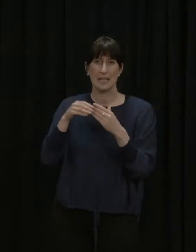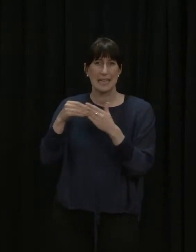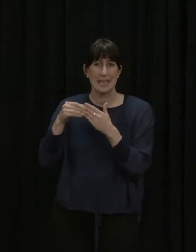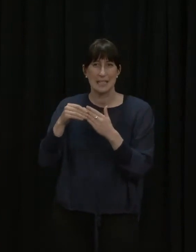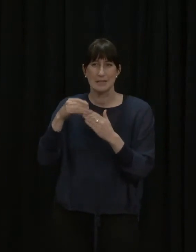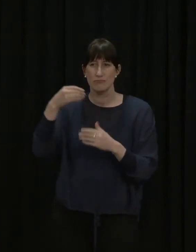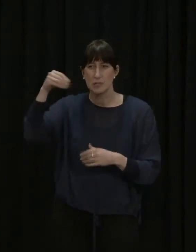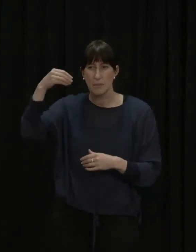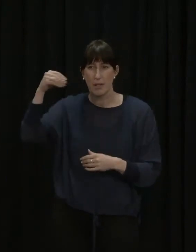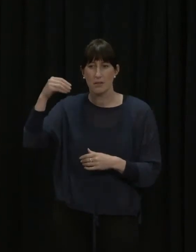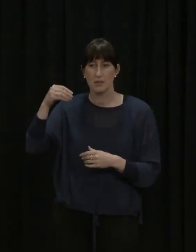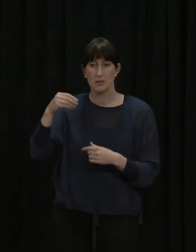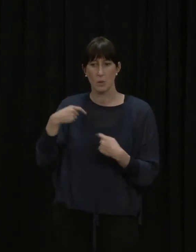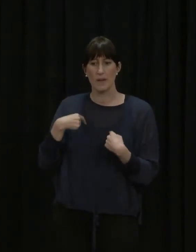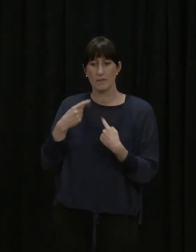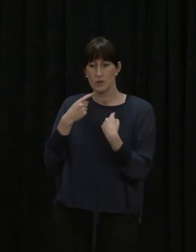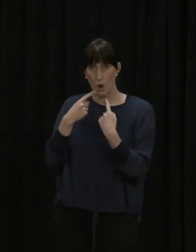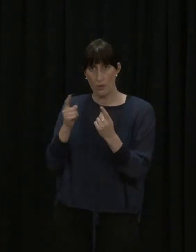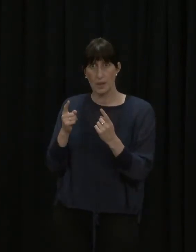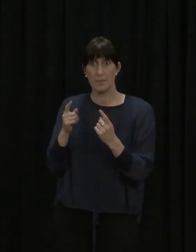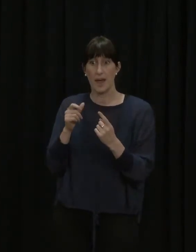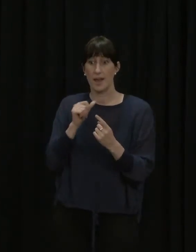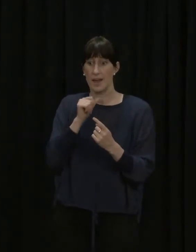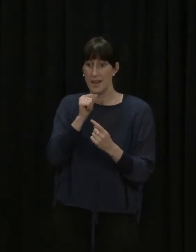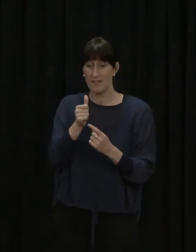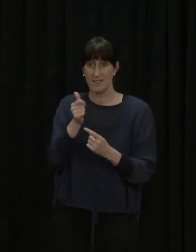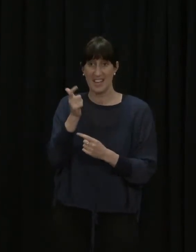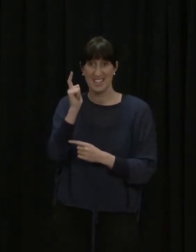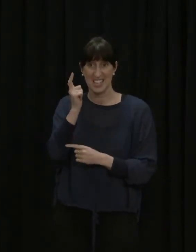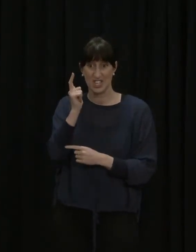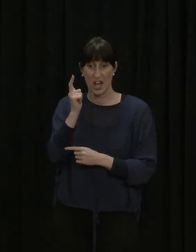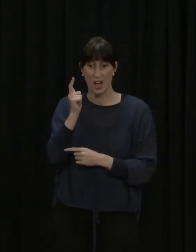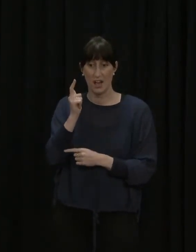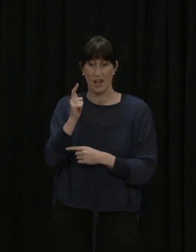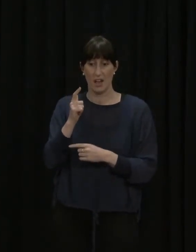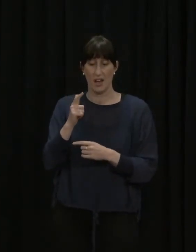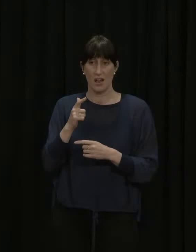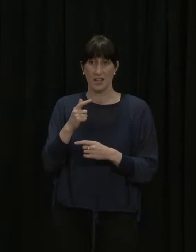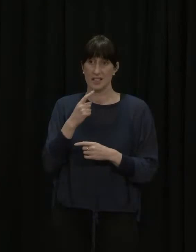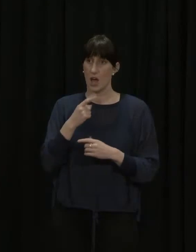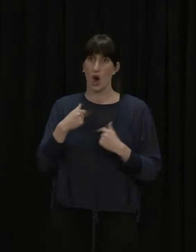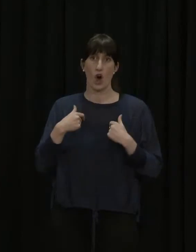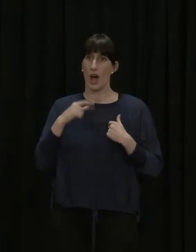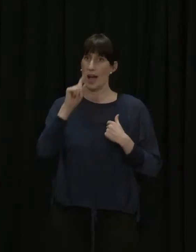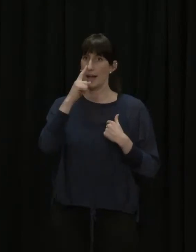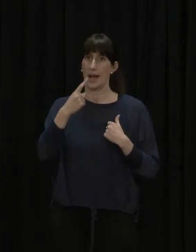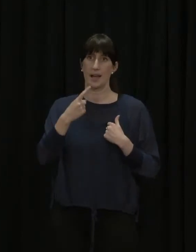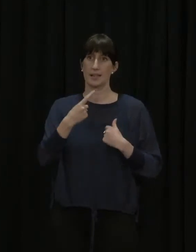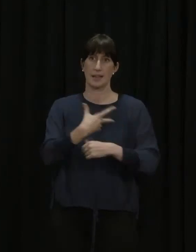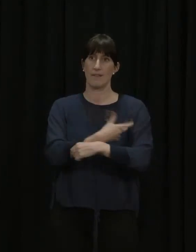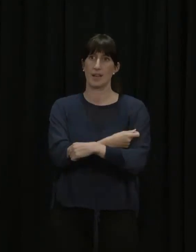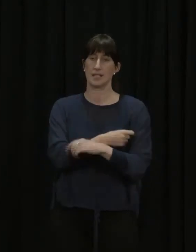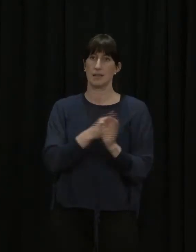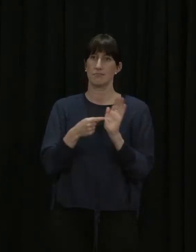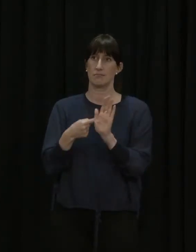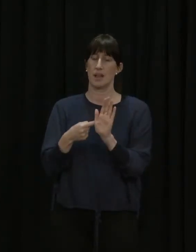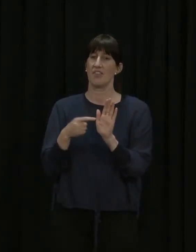put in place for a while and we had communicated feedback to educational leaders, school